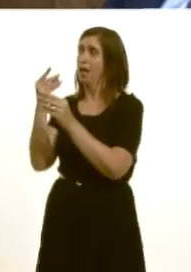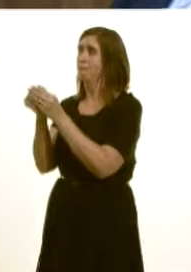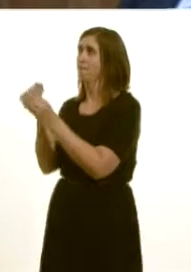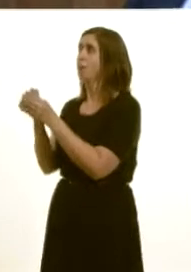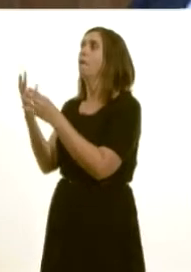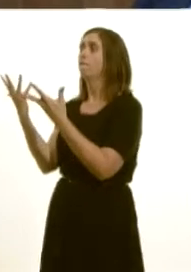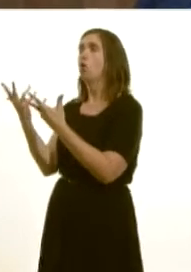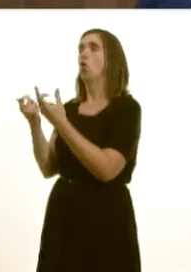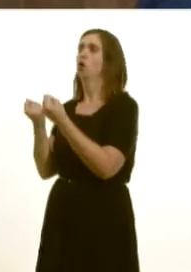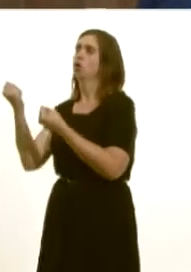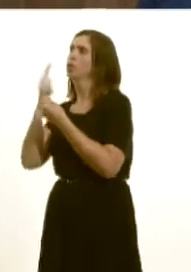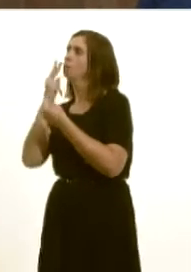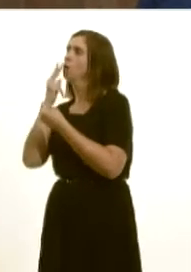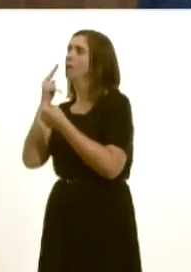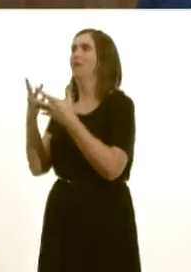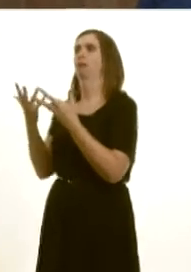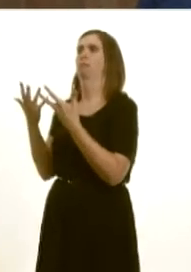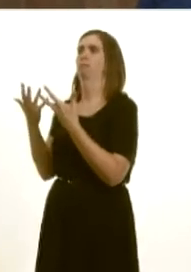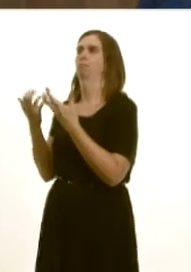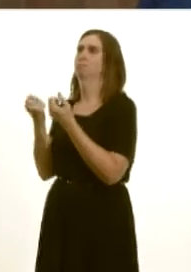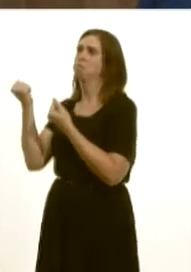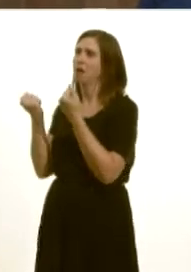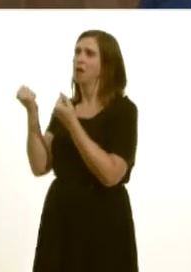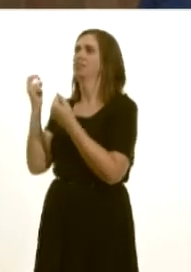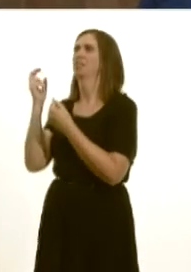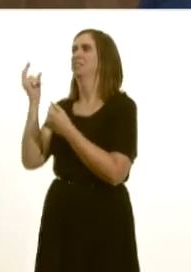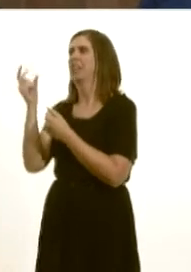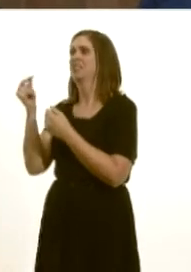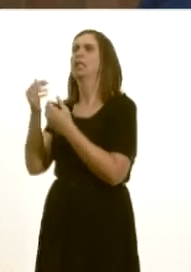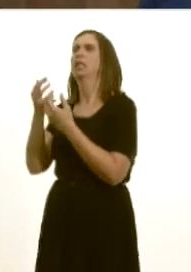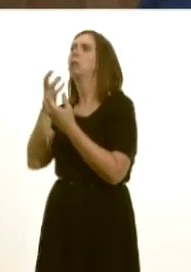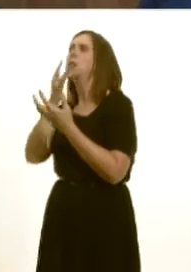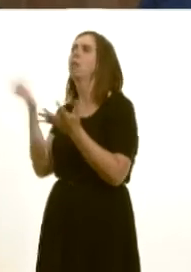this is out to consultation at the moment, so this is not a final figure. However, that